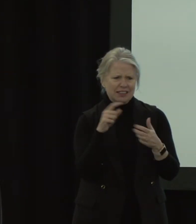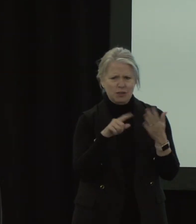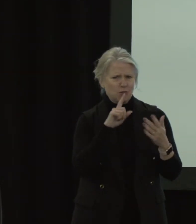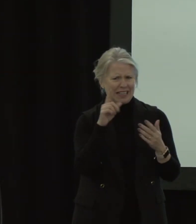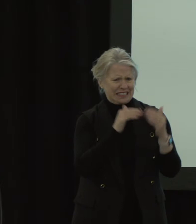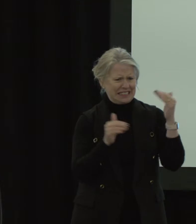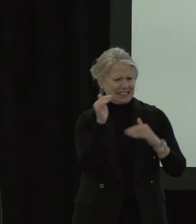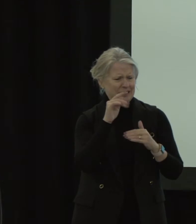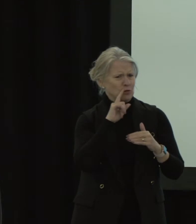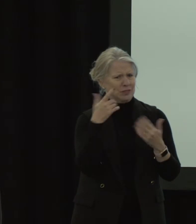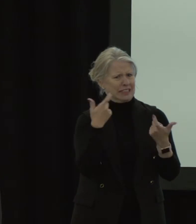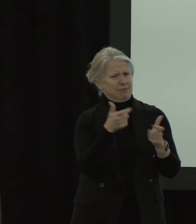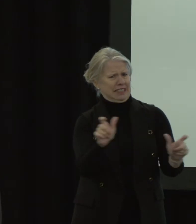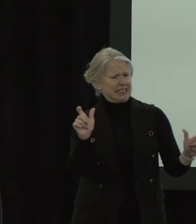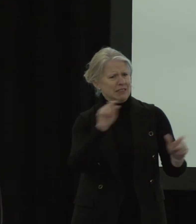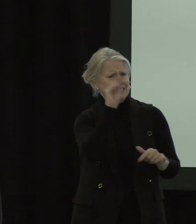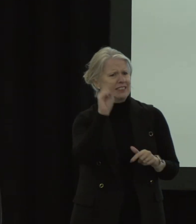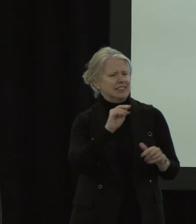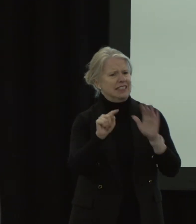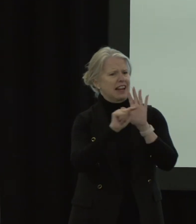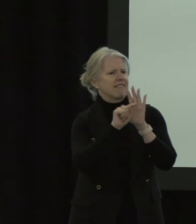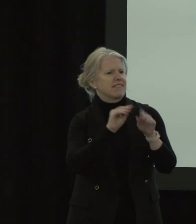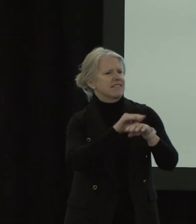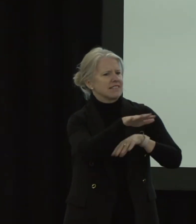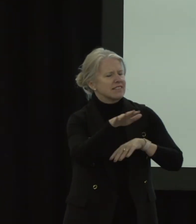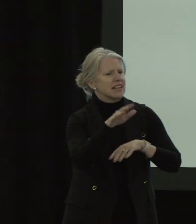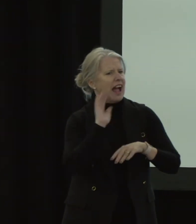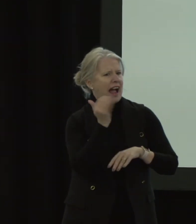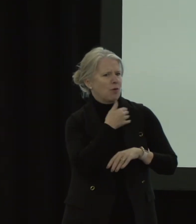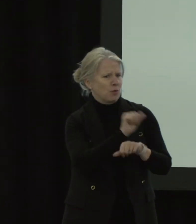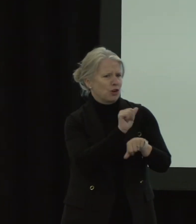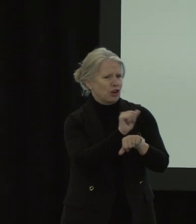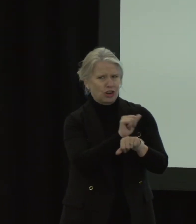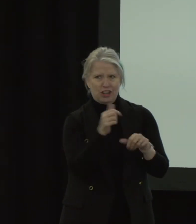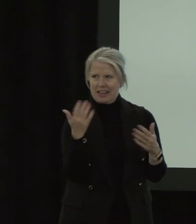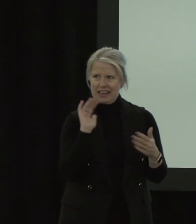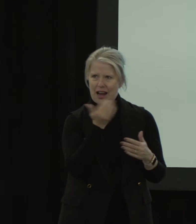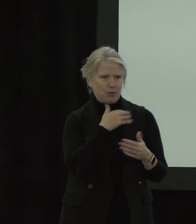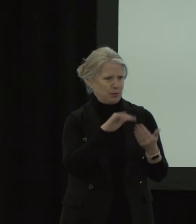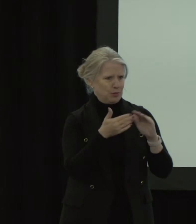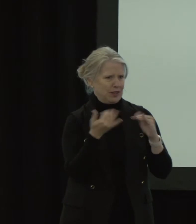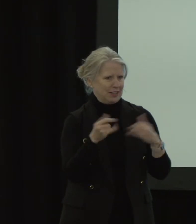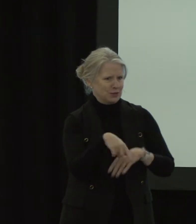negative impact that precarious work is having in our community. The fact that